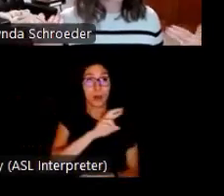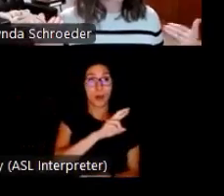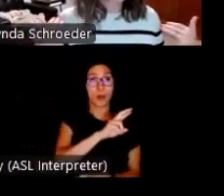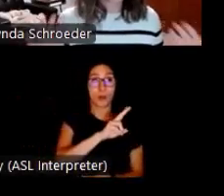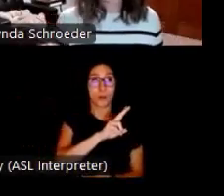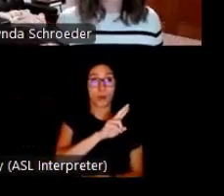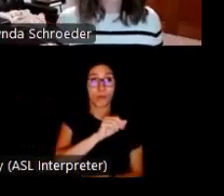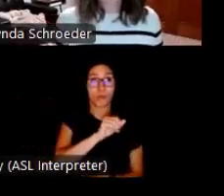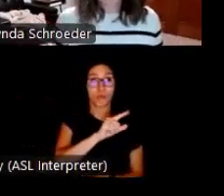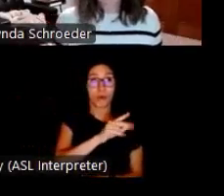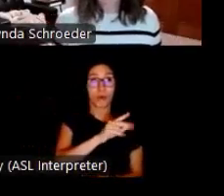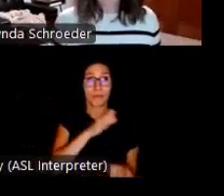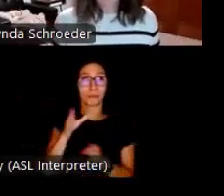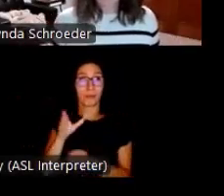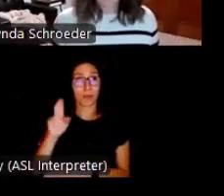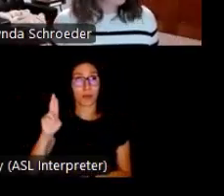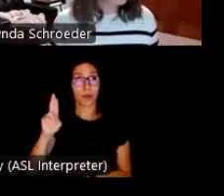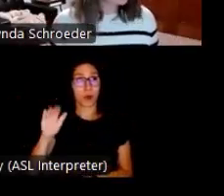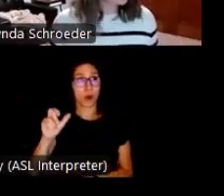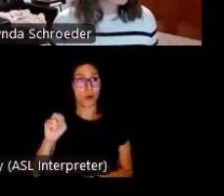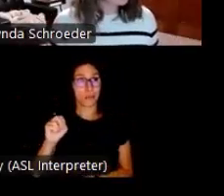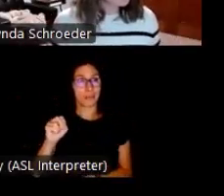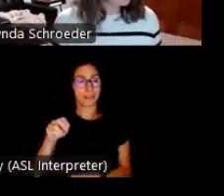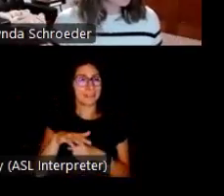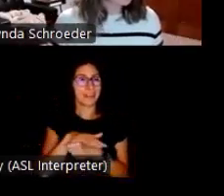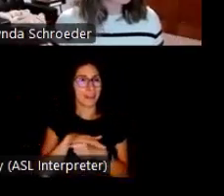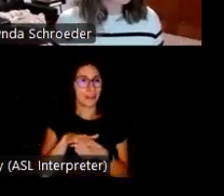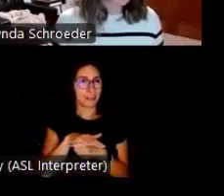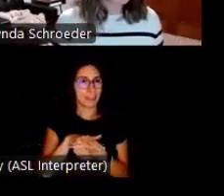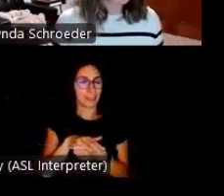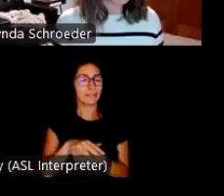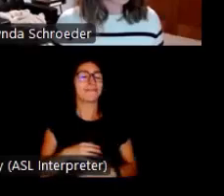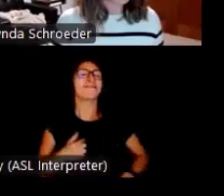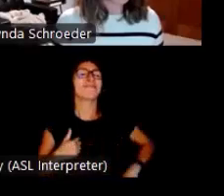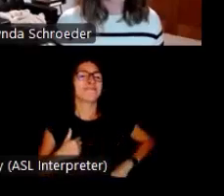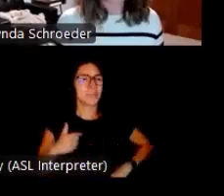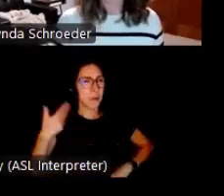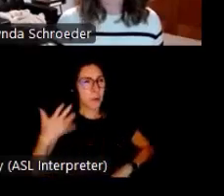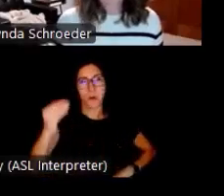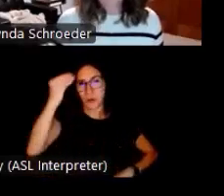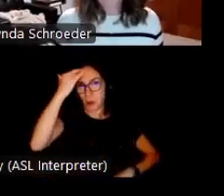I knew that was the topic area I had interest in. I knew that I was interested in rural spaces.